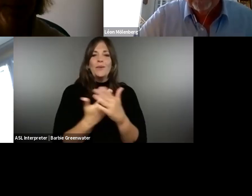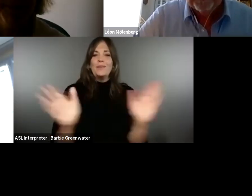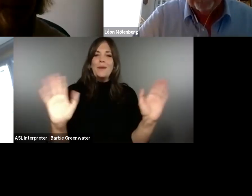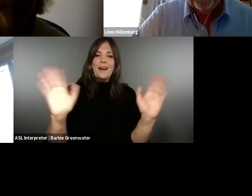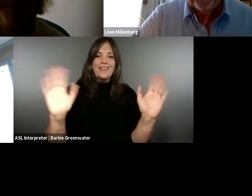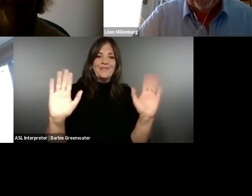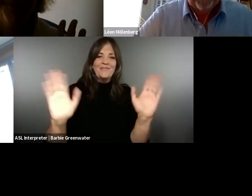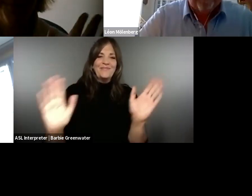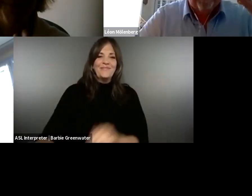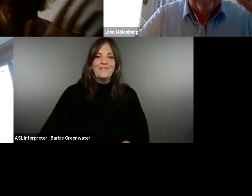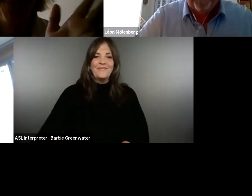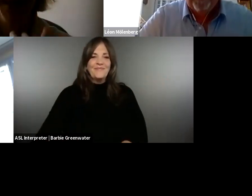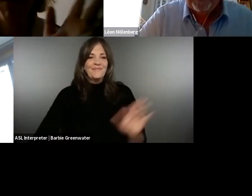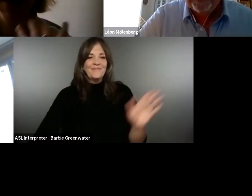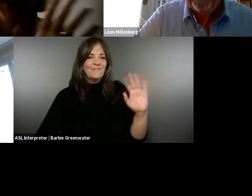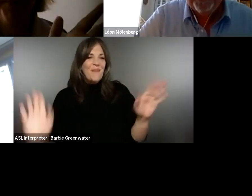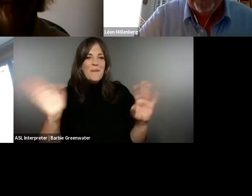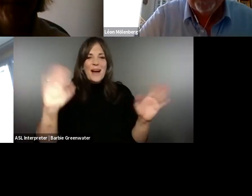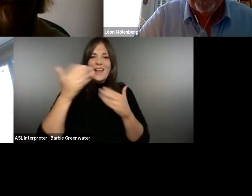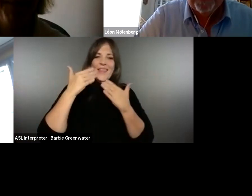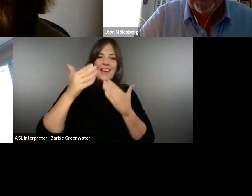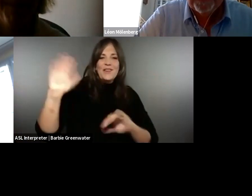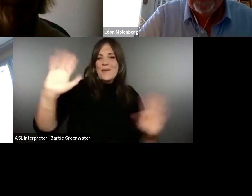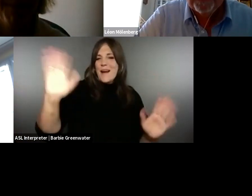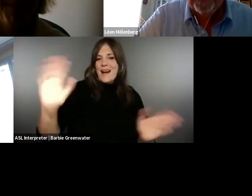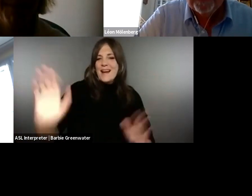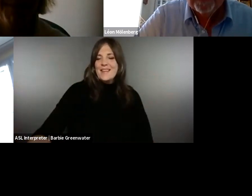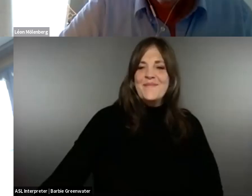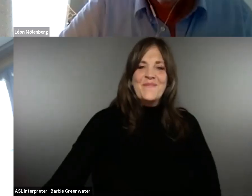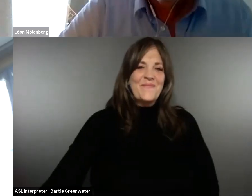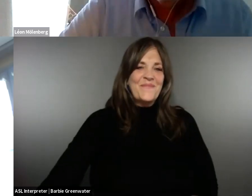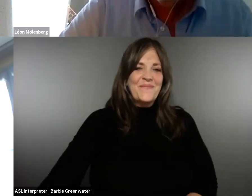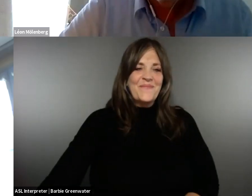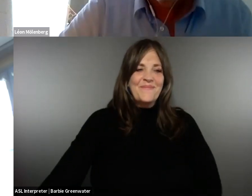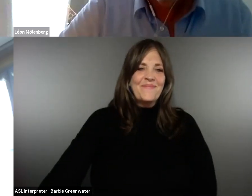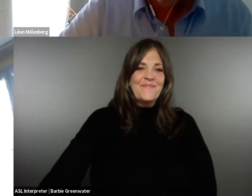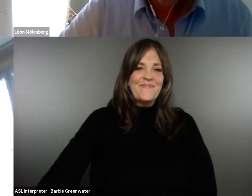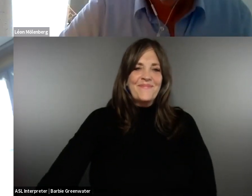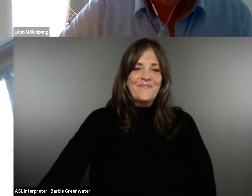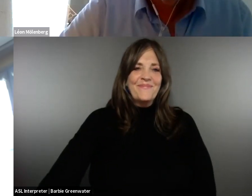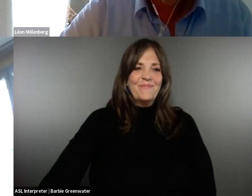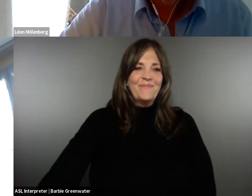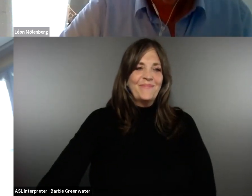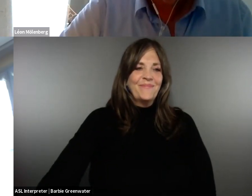or so. Thank you,